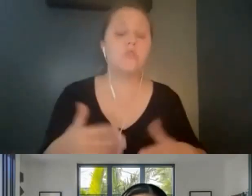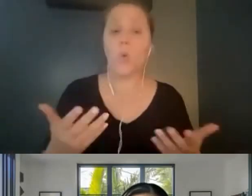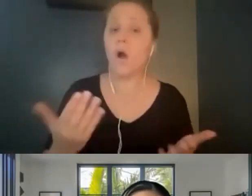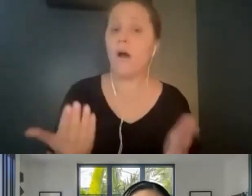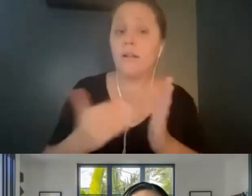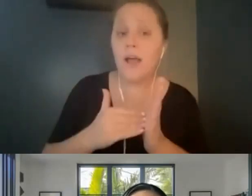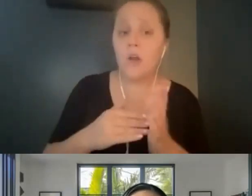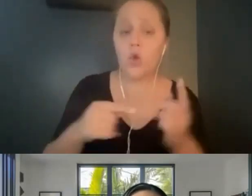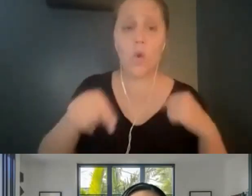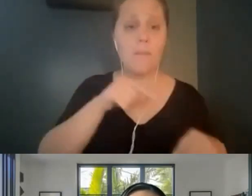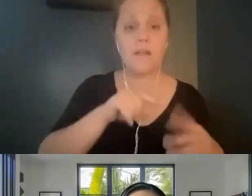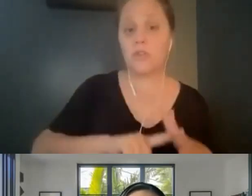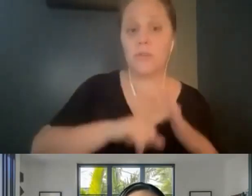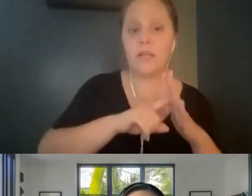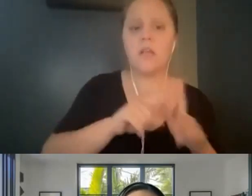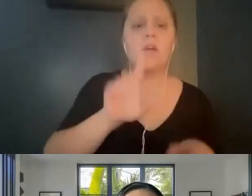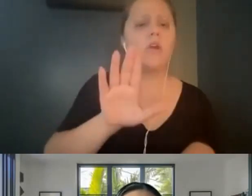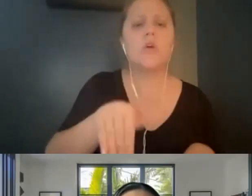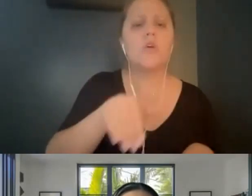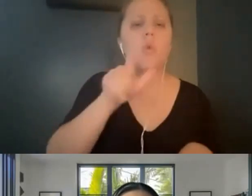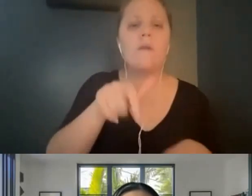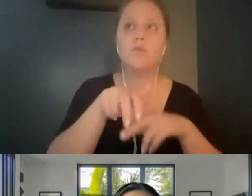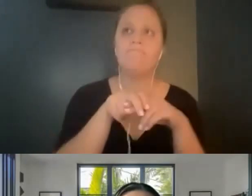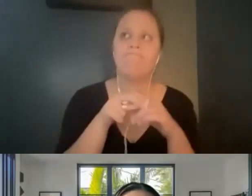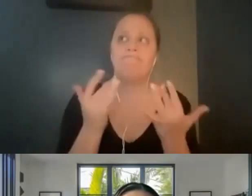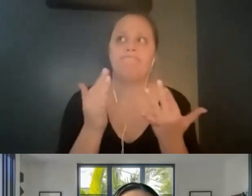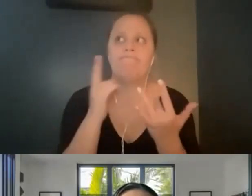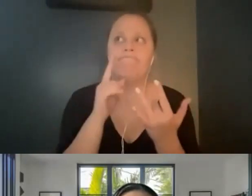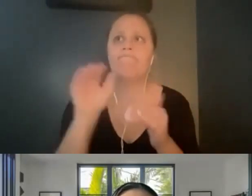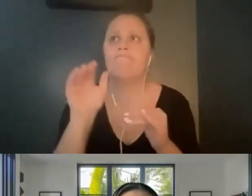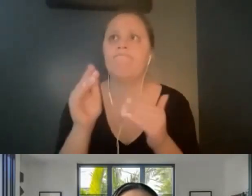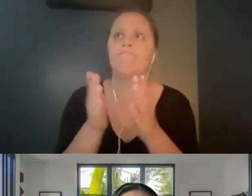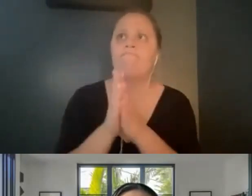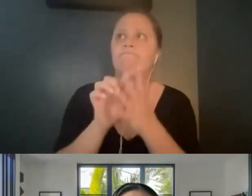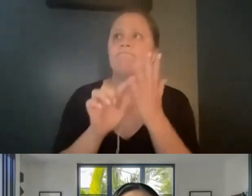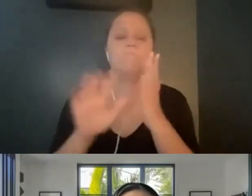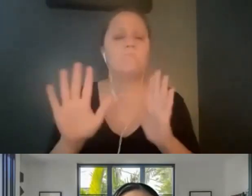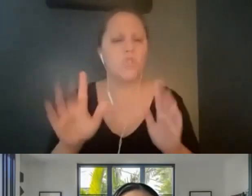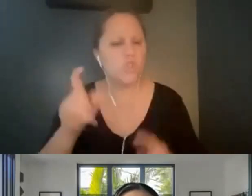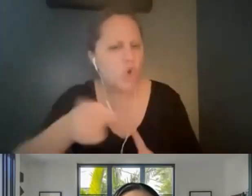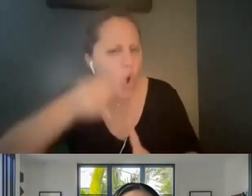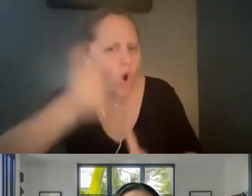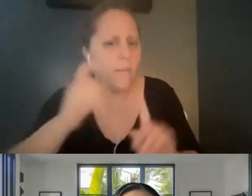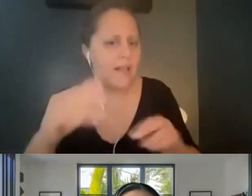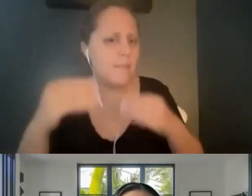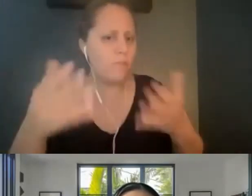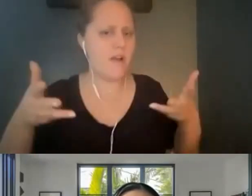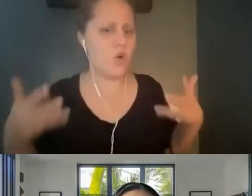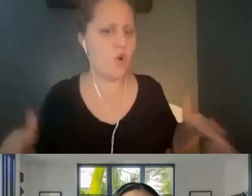just having to wait to be asked, but just to provide it right off the cuff. I want to move on a little bit here and